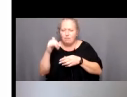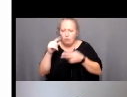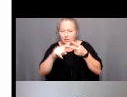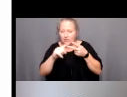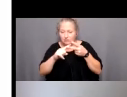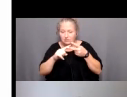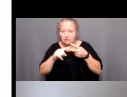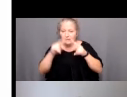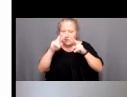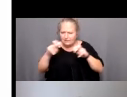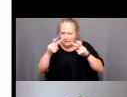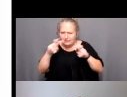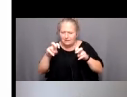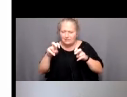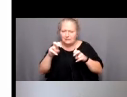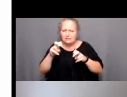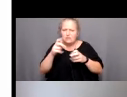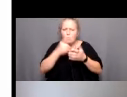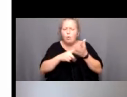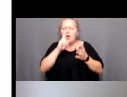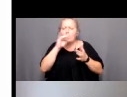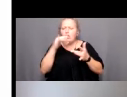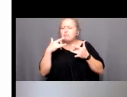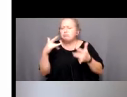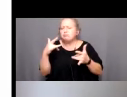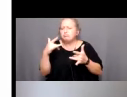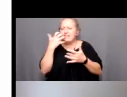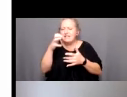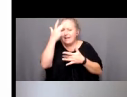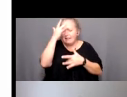assess trends over time and third to identify risk